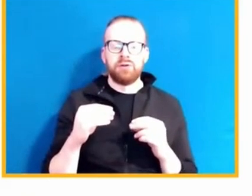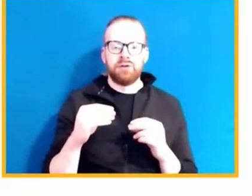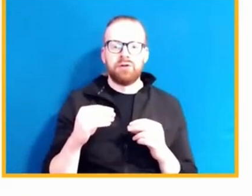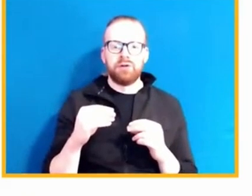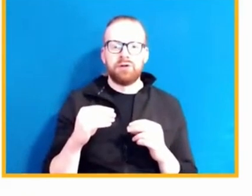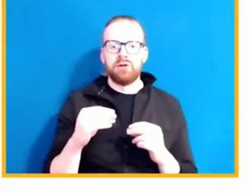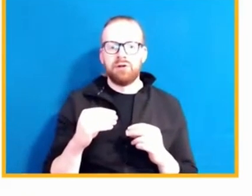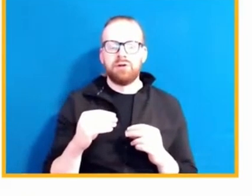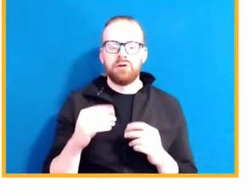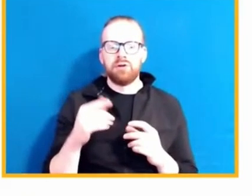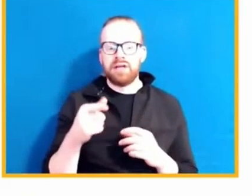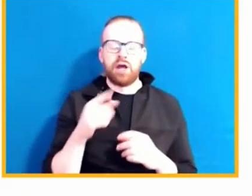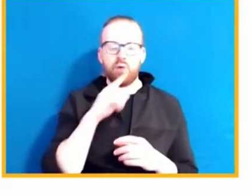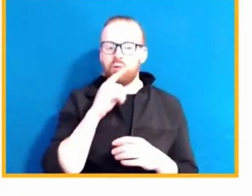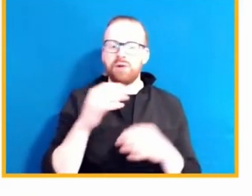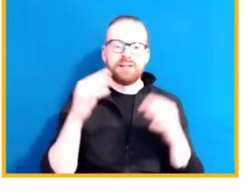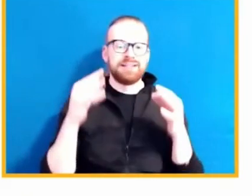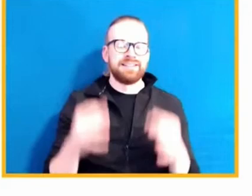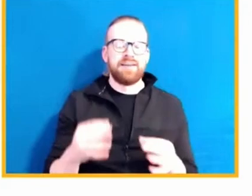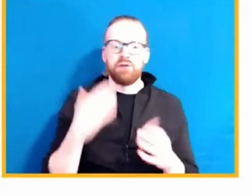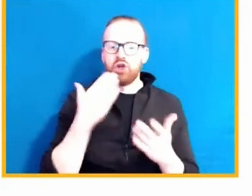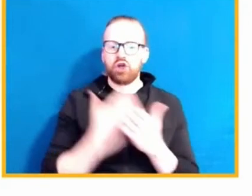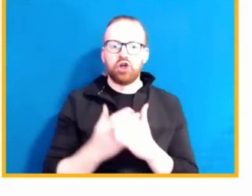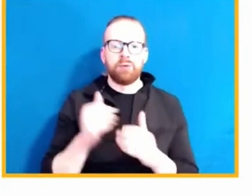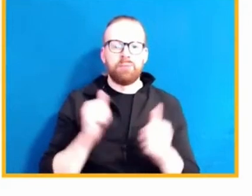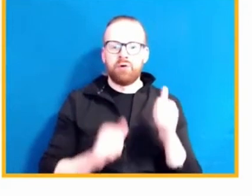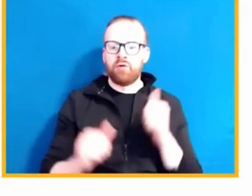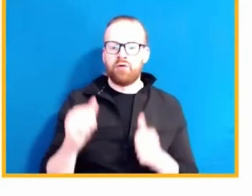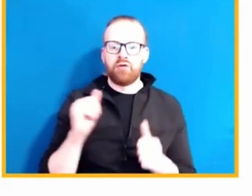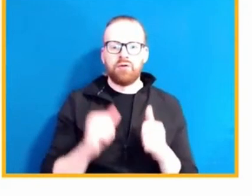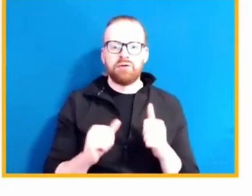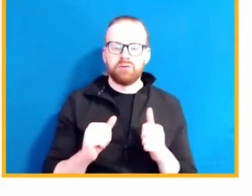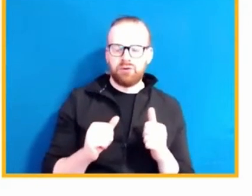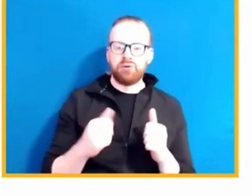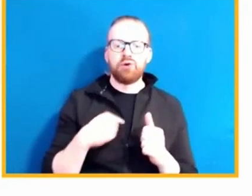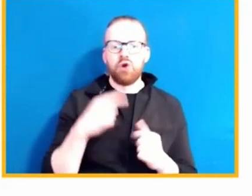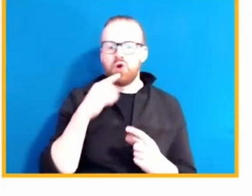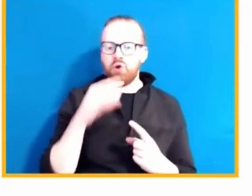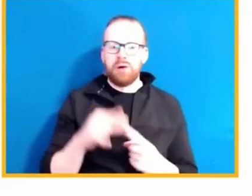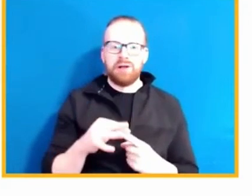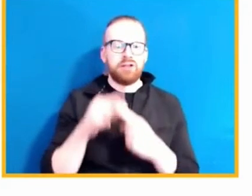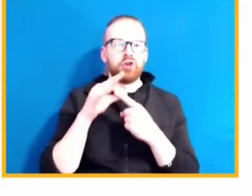I mean, that was definitely a riveting performance and you know how we talked about uniqueness earlier,